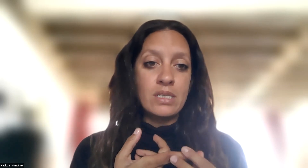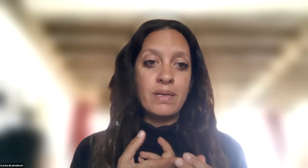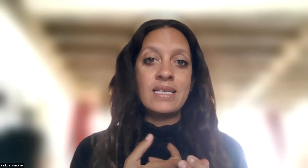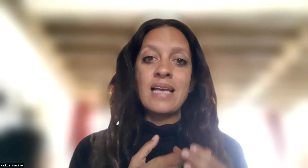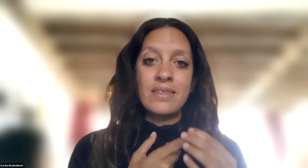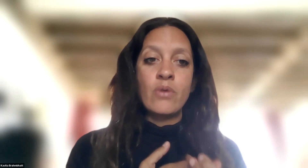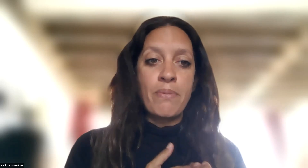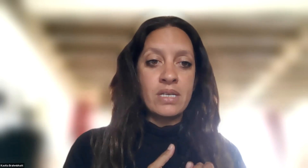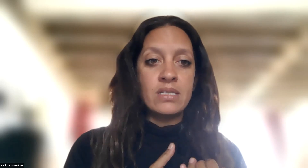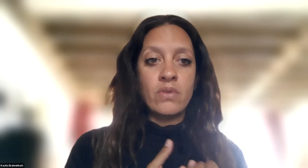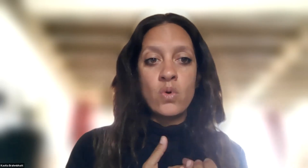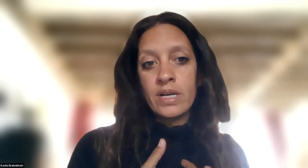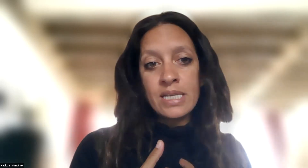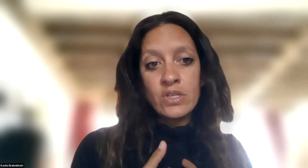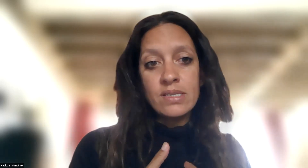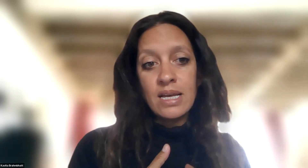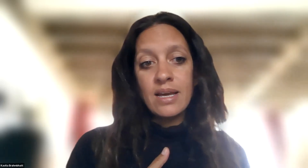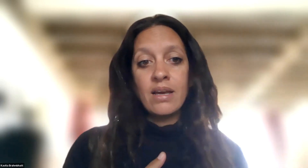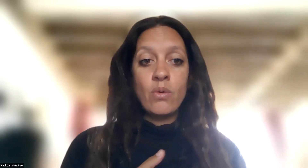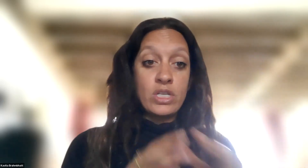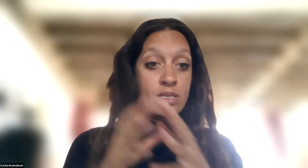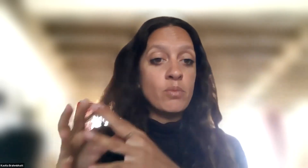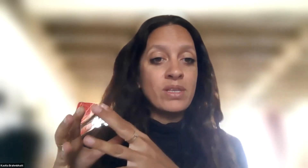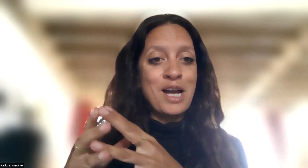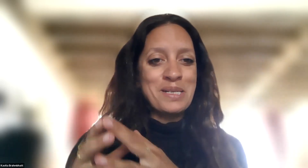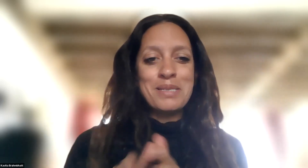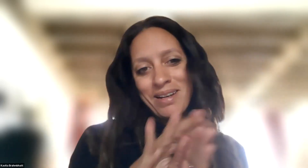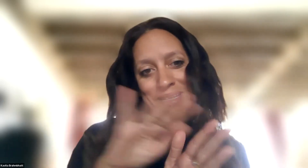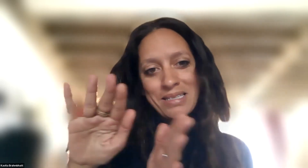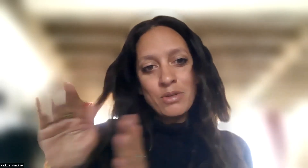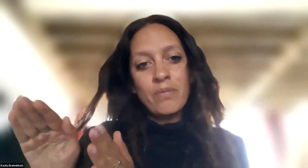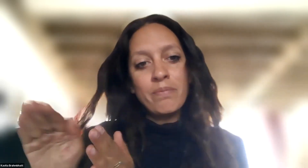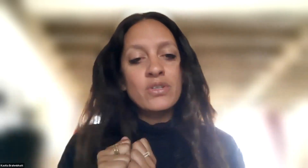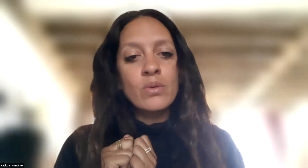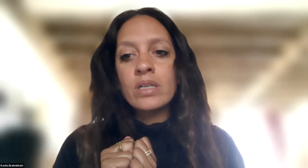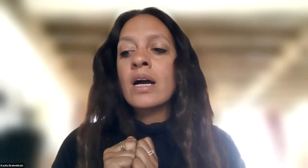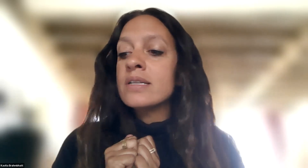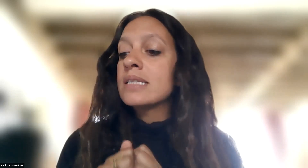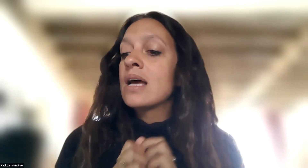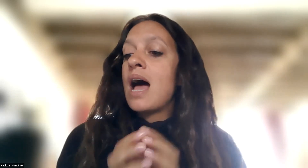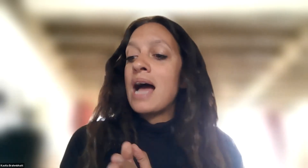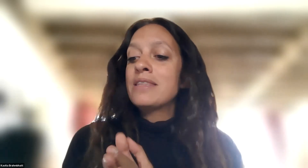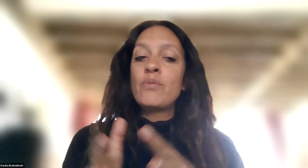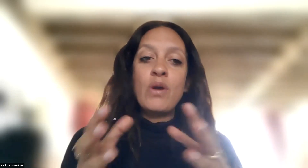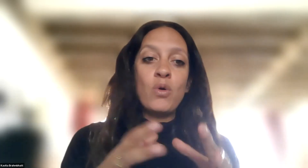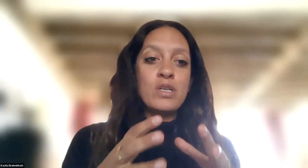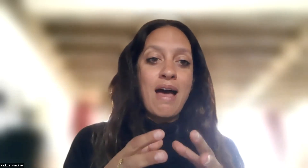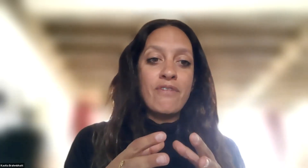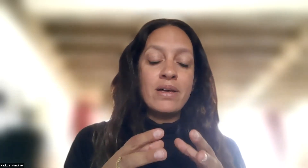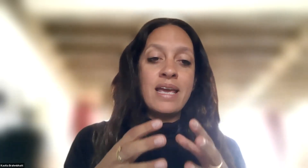indicators on disability inclusion. One of them is on consulting, consultation. Consulting Persons with Disabilities and their representative